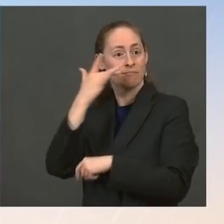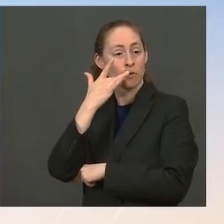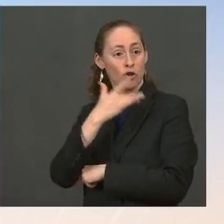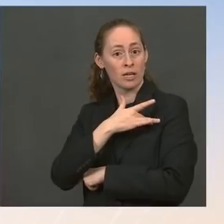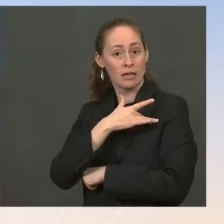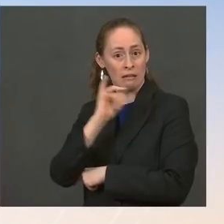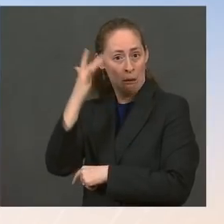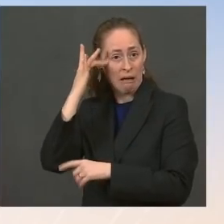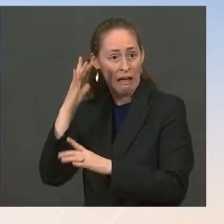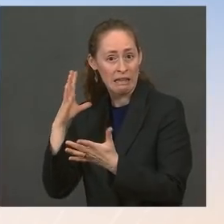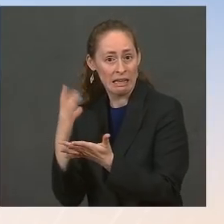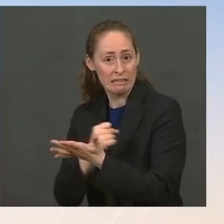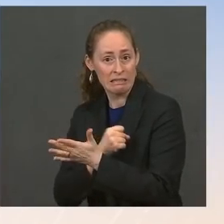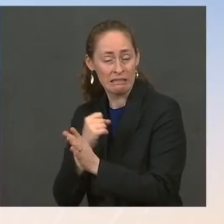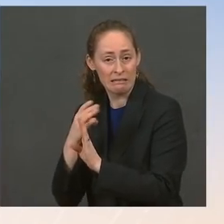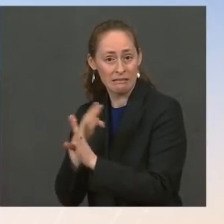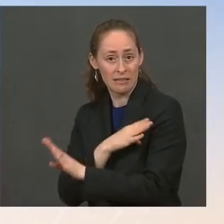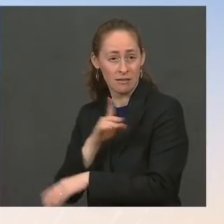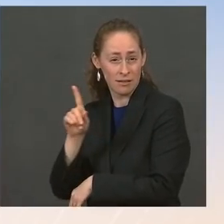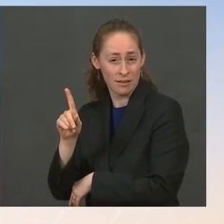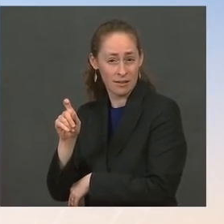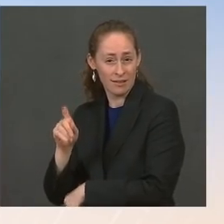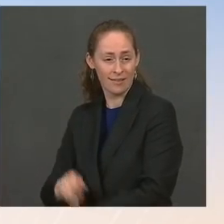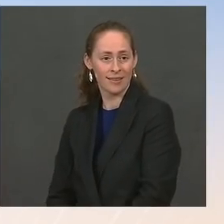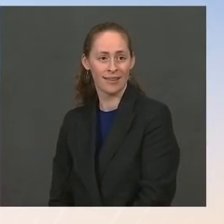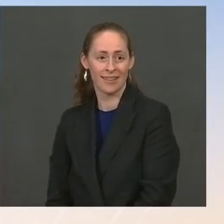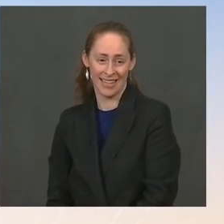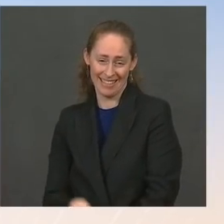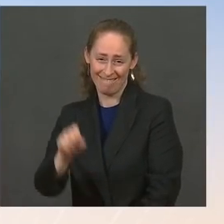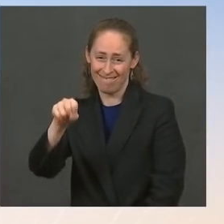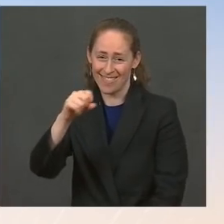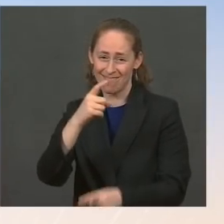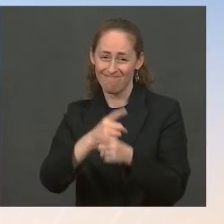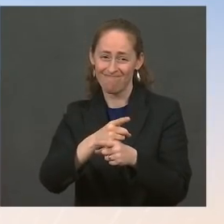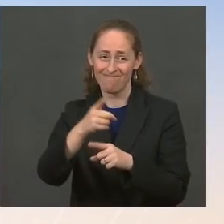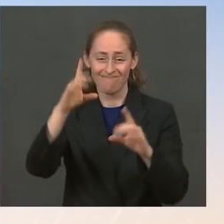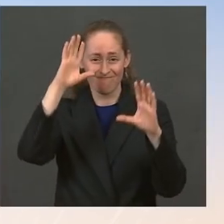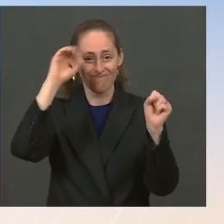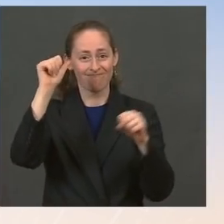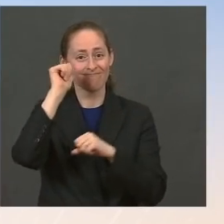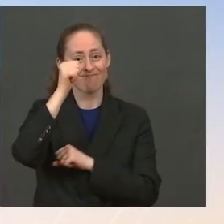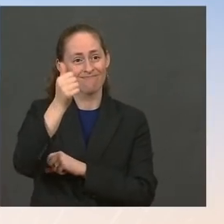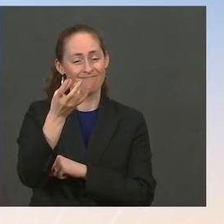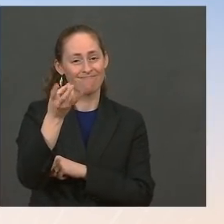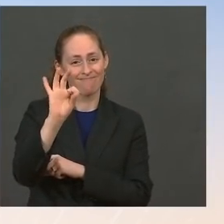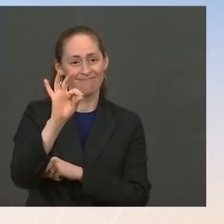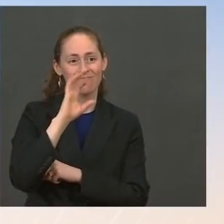Ms. Psaki: The President is well aware that his birthday is a matter of public record, as the President of the United States. I can confirm that.